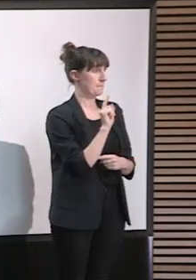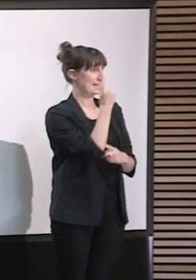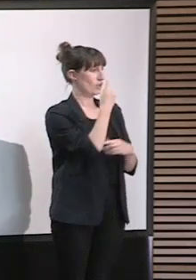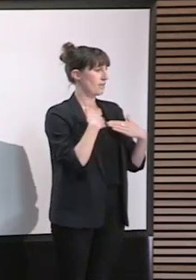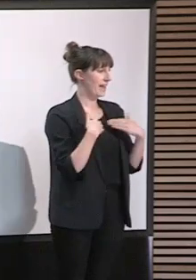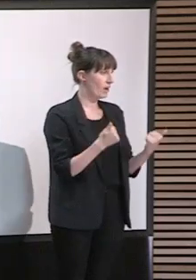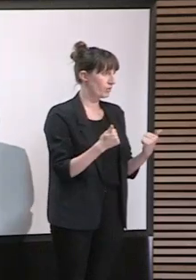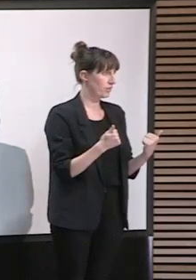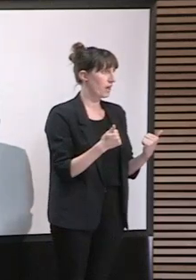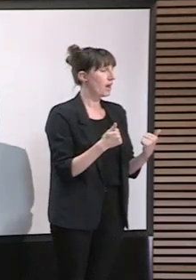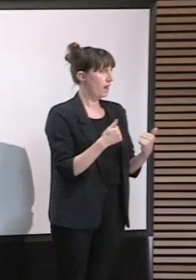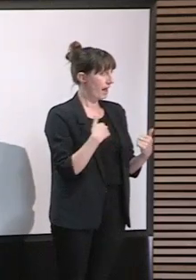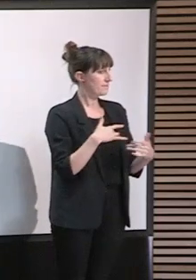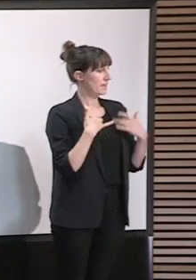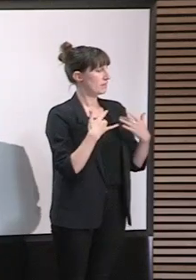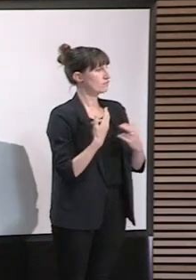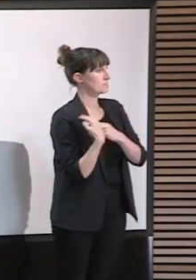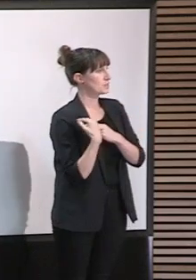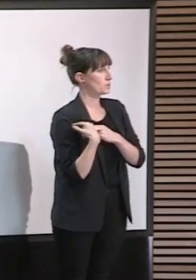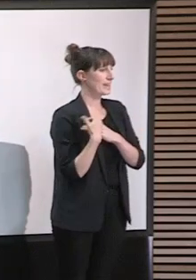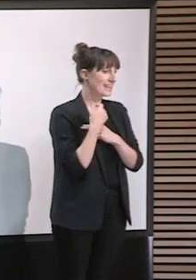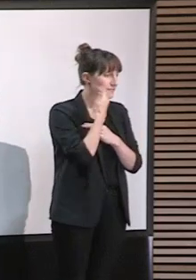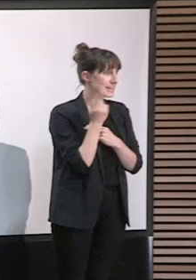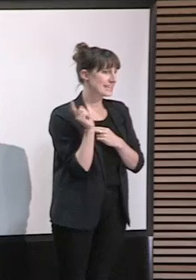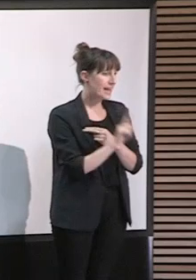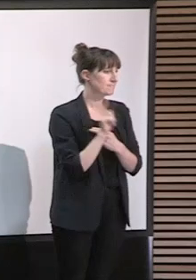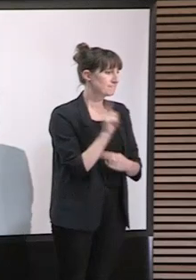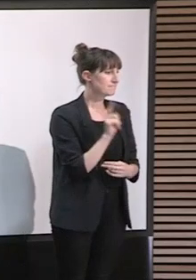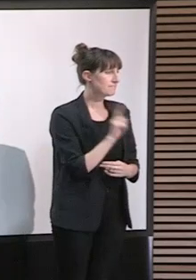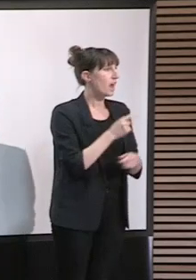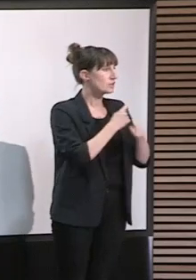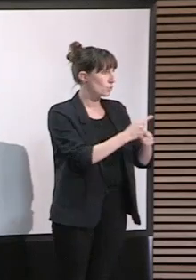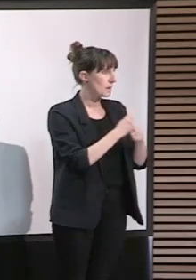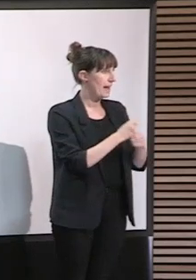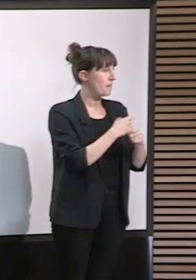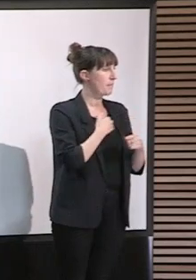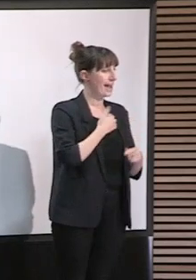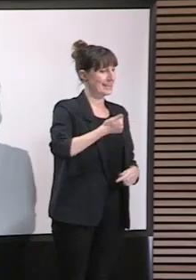responsibility for it this has been a huge area of focus for